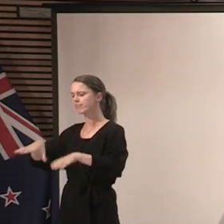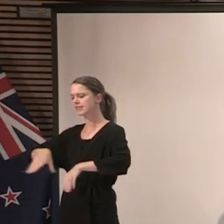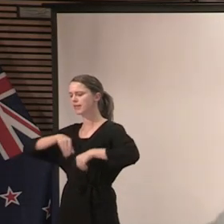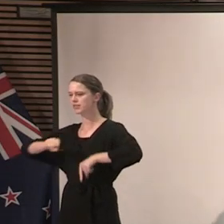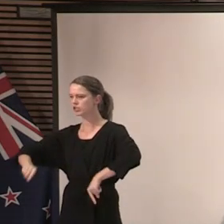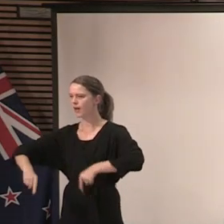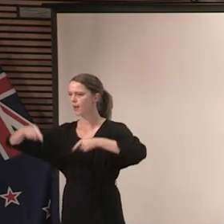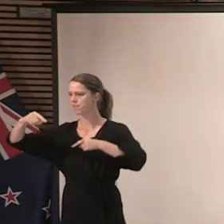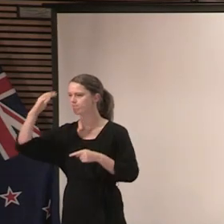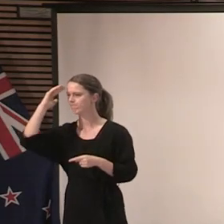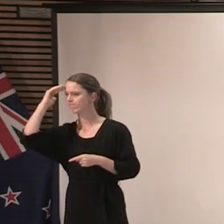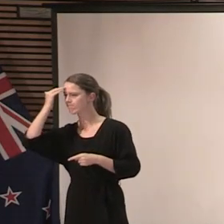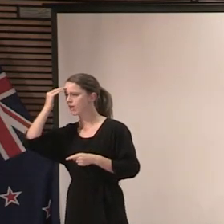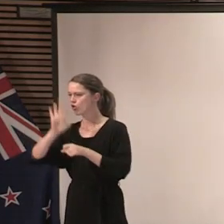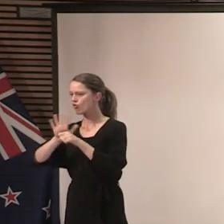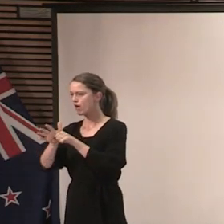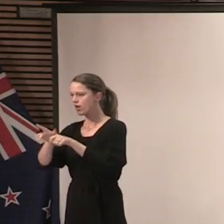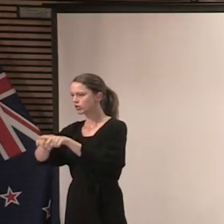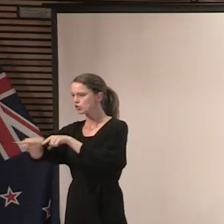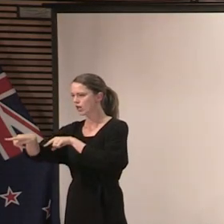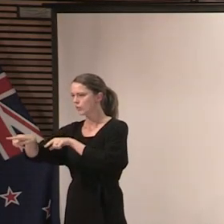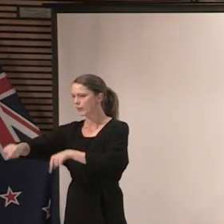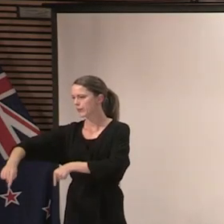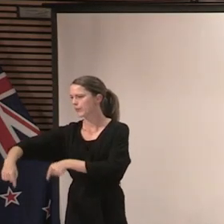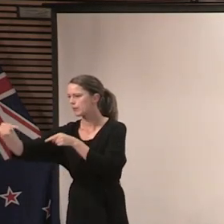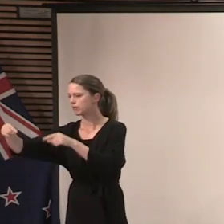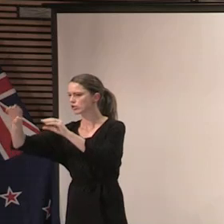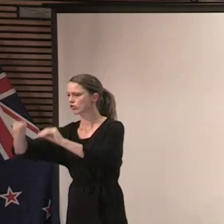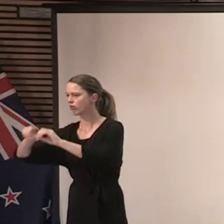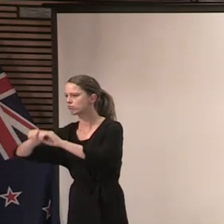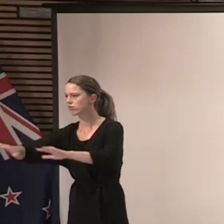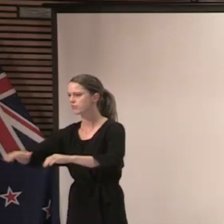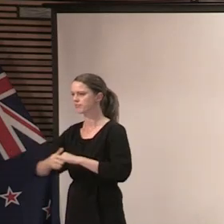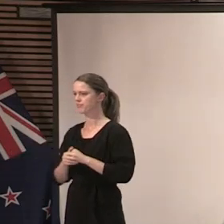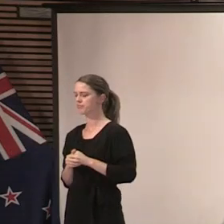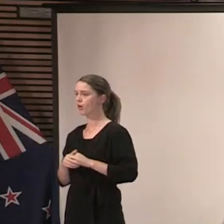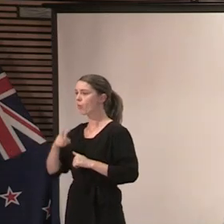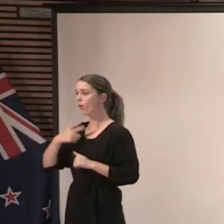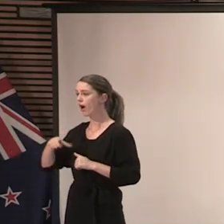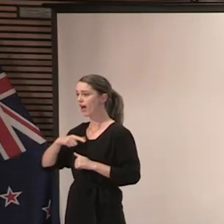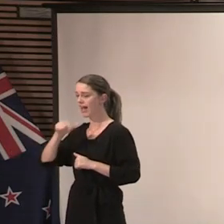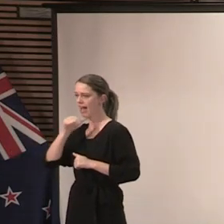why we as a country took on